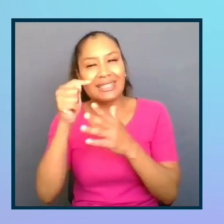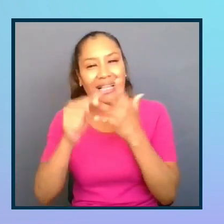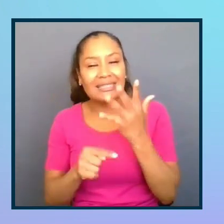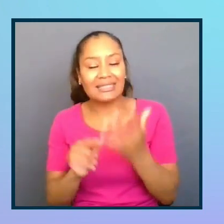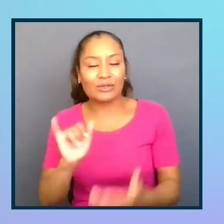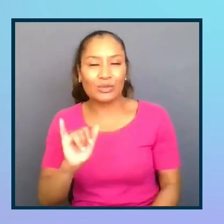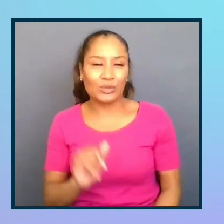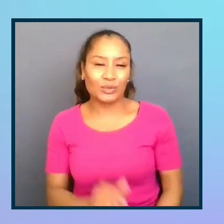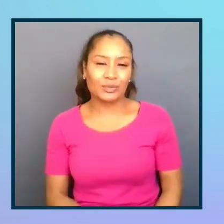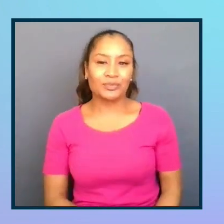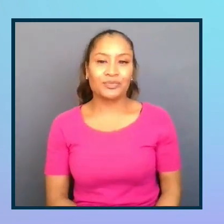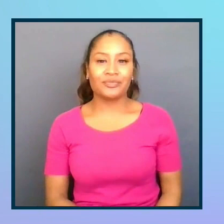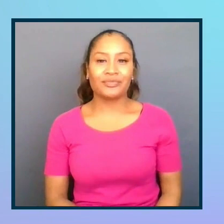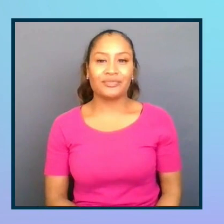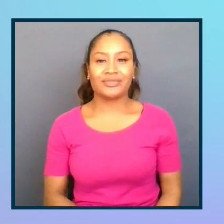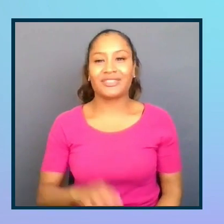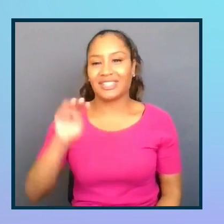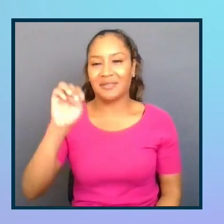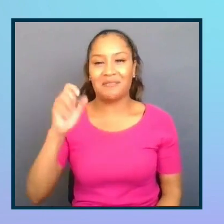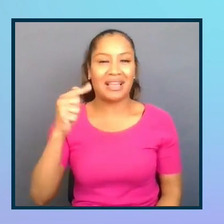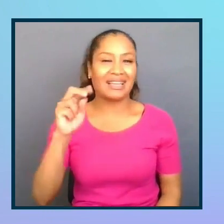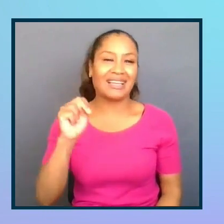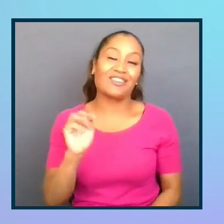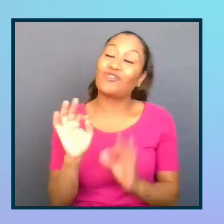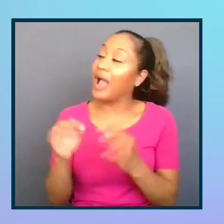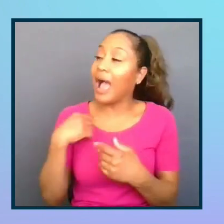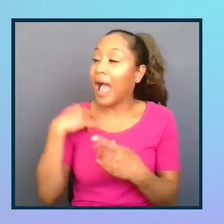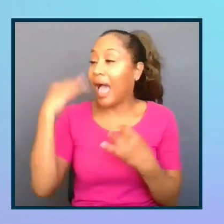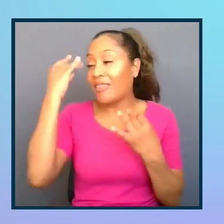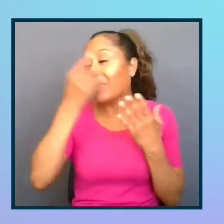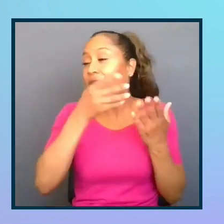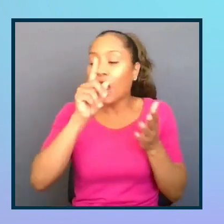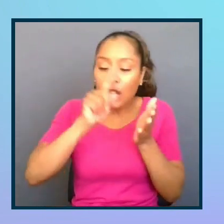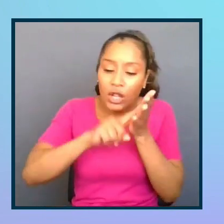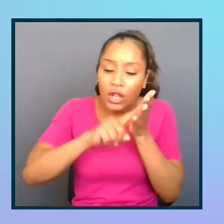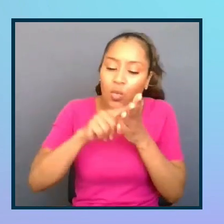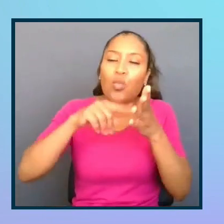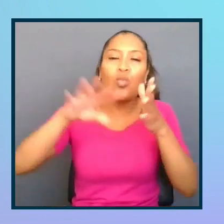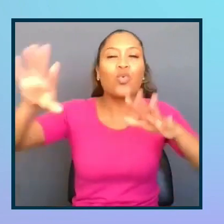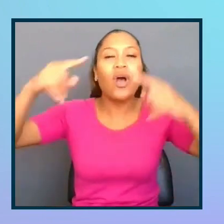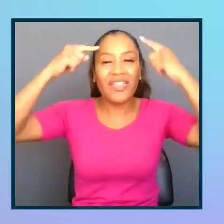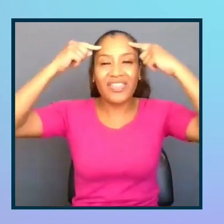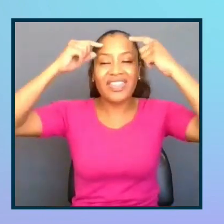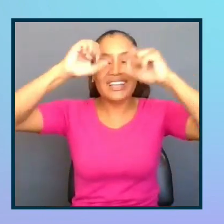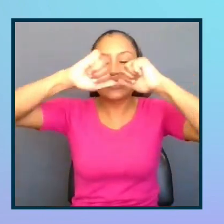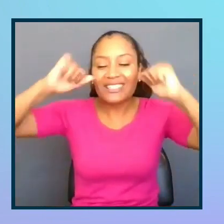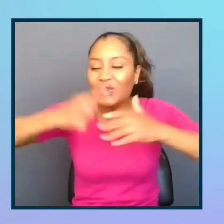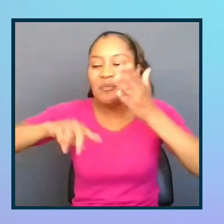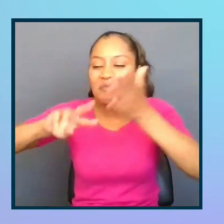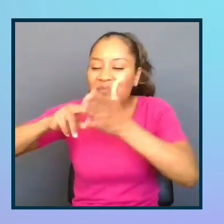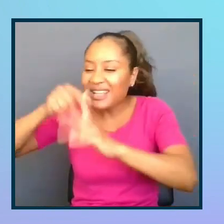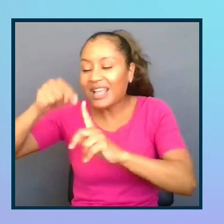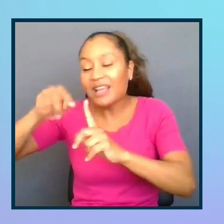Great, I think they were just looking for insight into your thinking, so that is helpful, thank you.